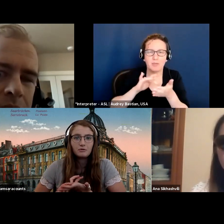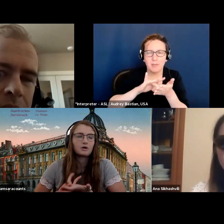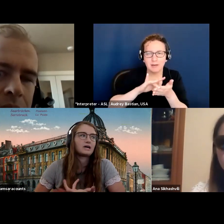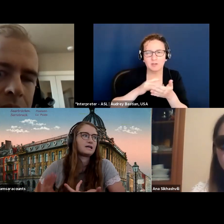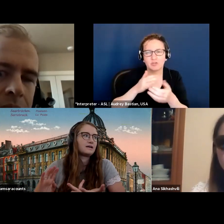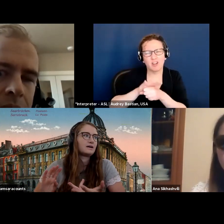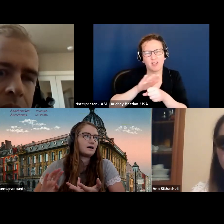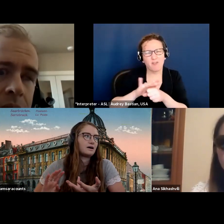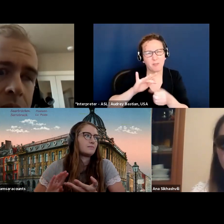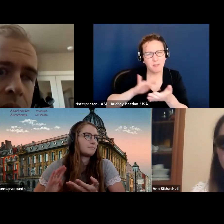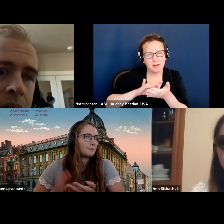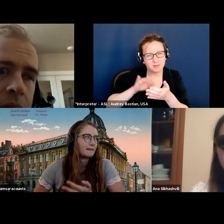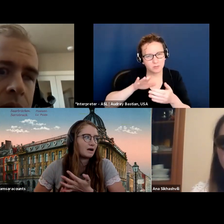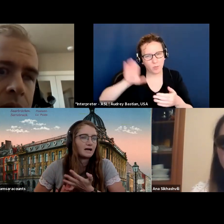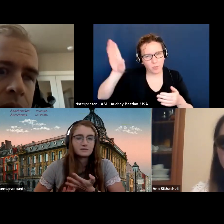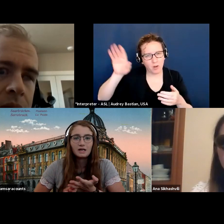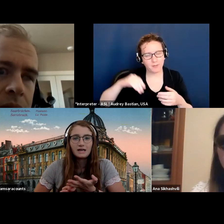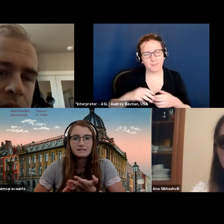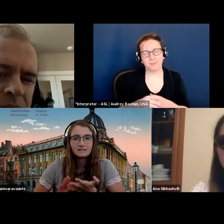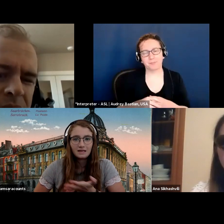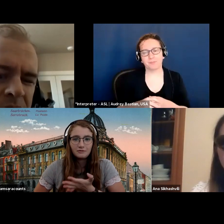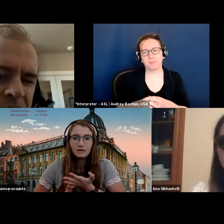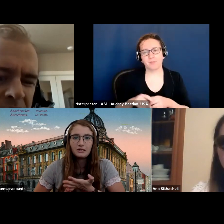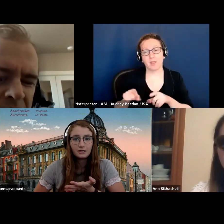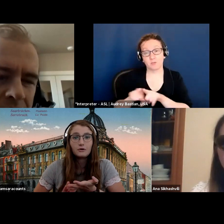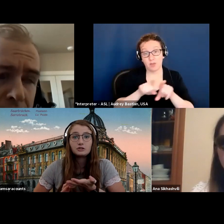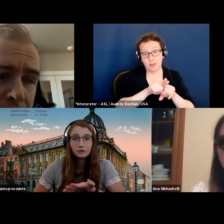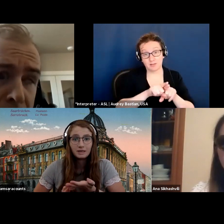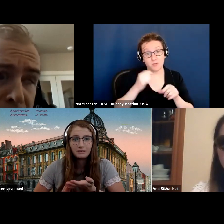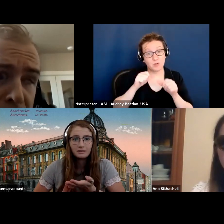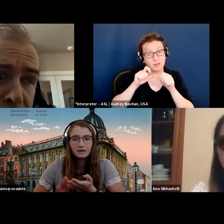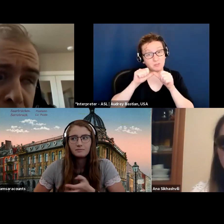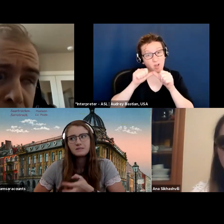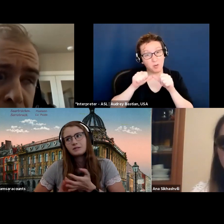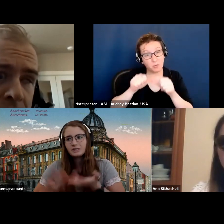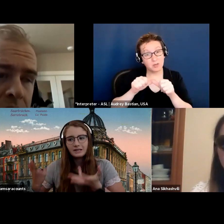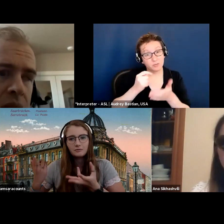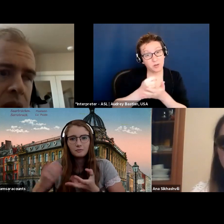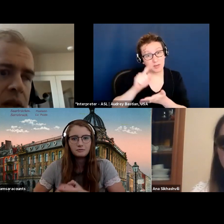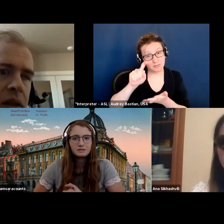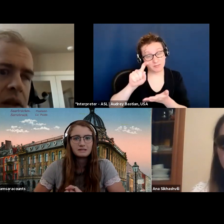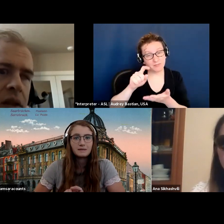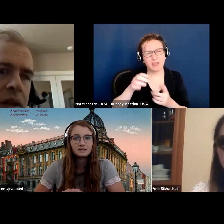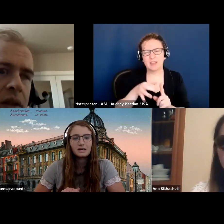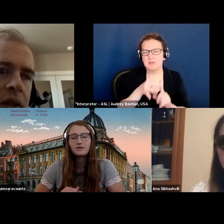abroad, as well as if you need ongoing treatment, especially like with respect to mental health,